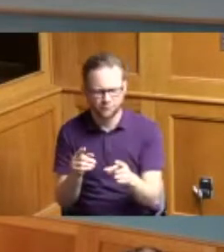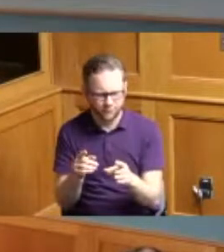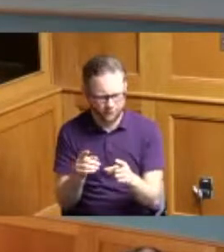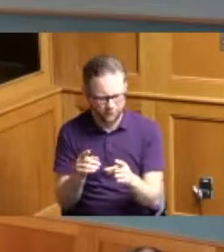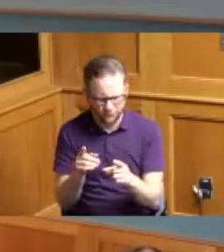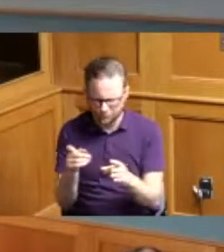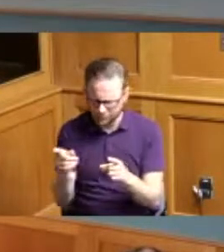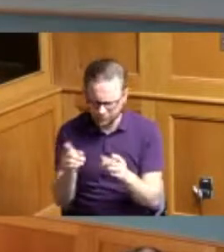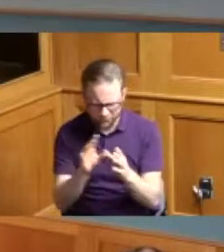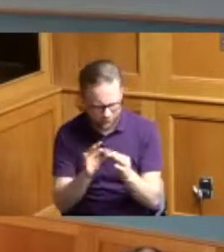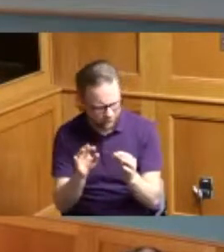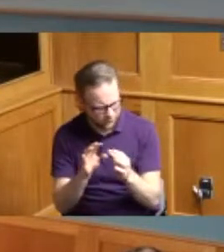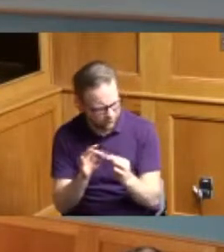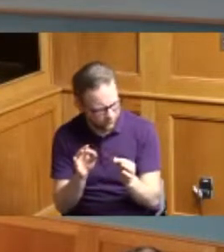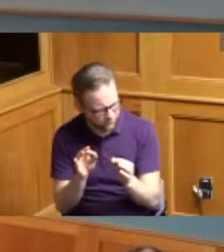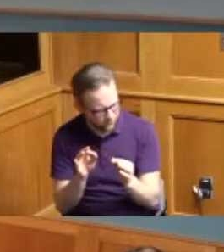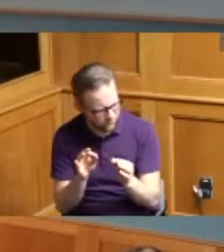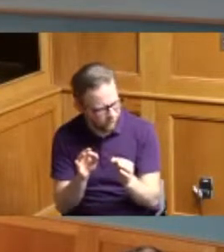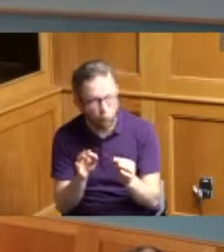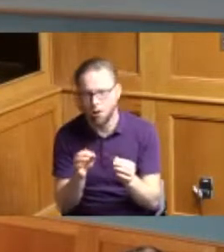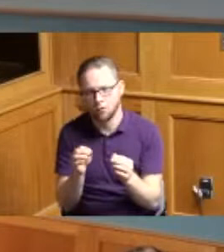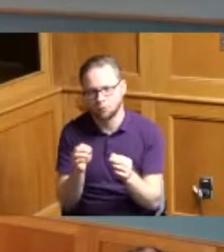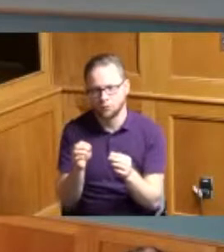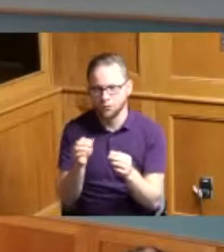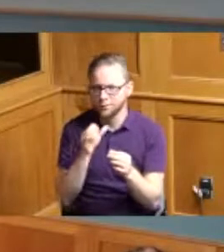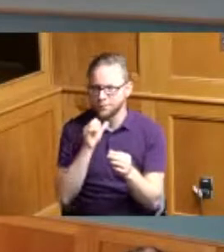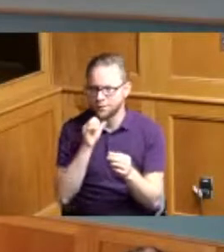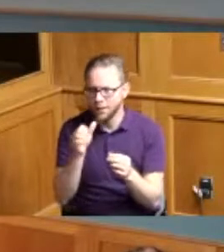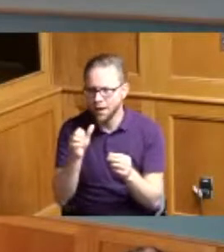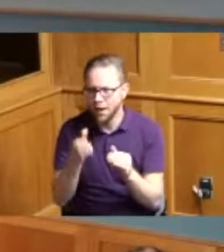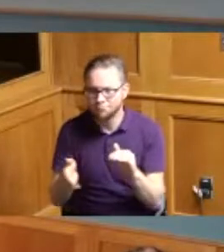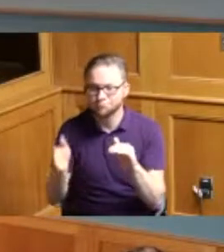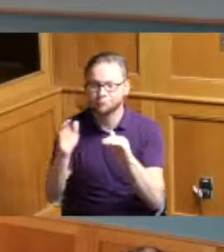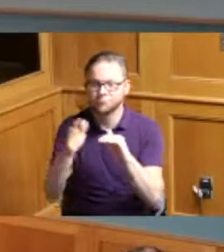that you're not gen all of you you're not generating revenues you're changing the way